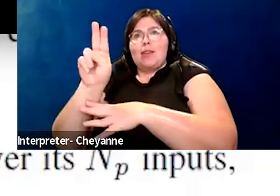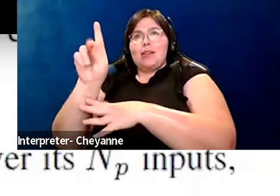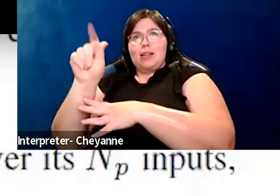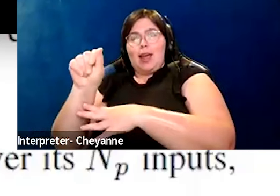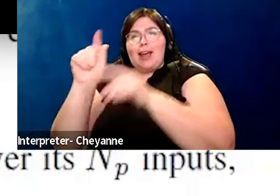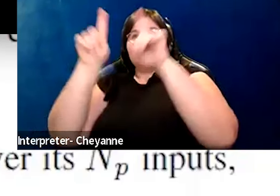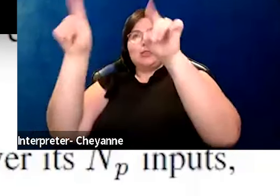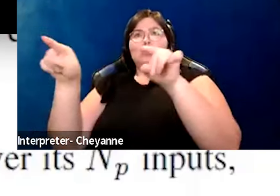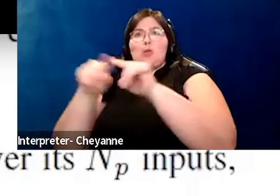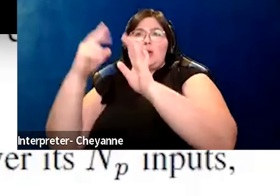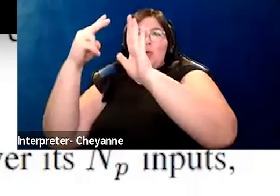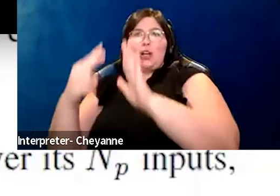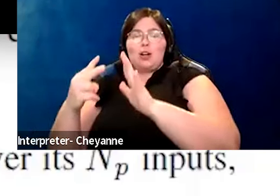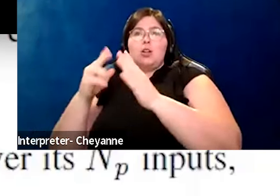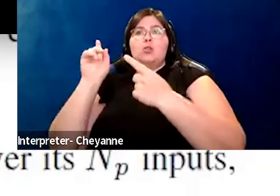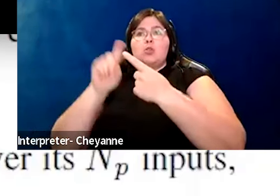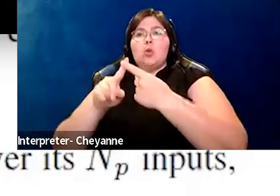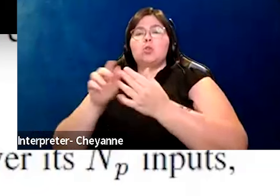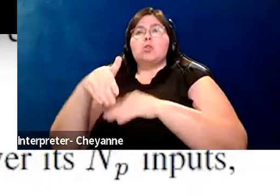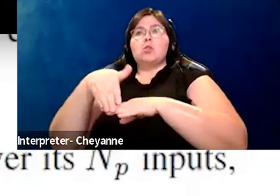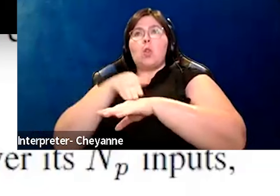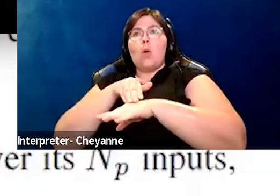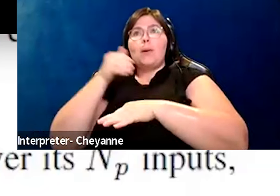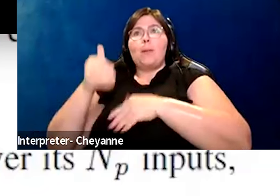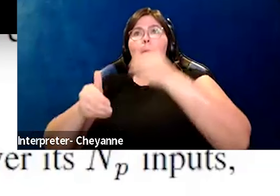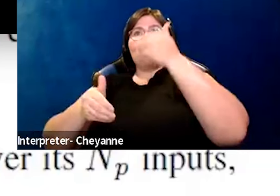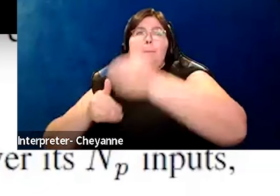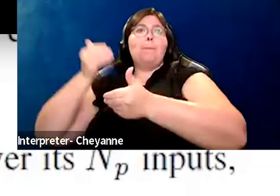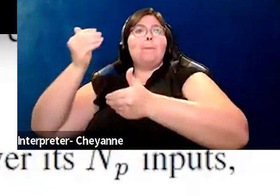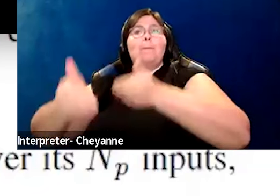to step through it more slowly.